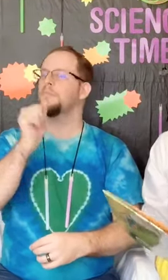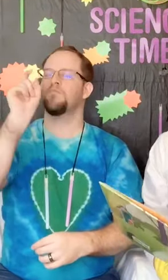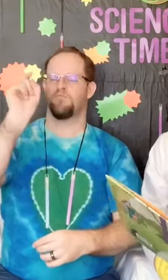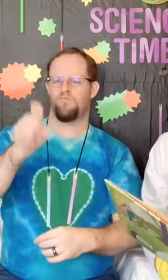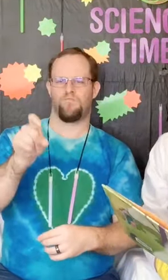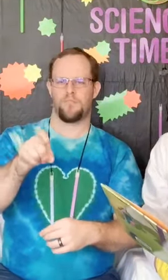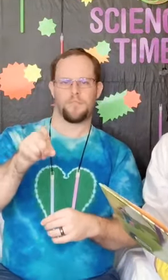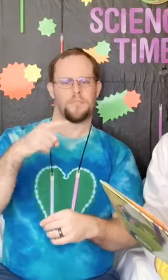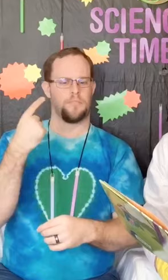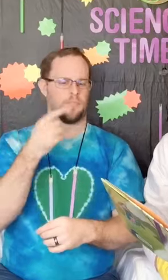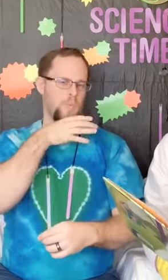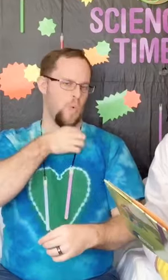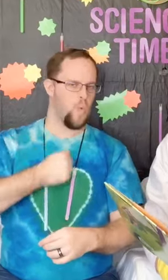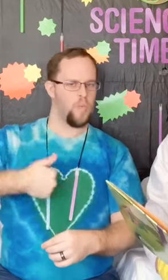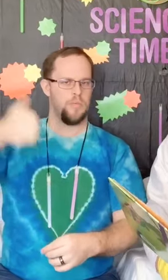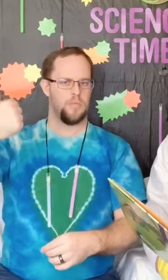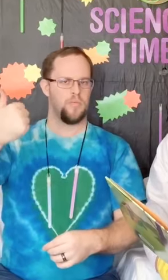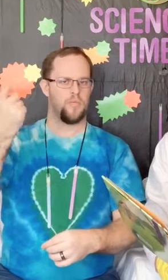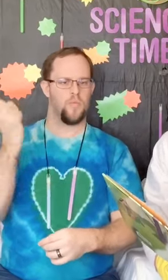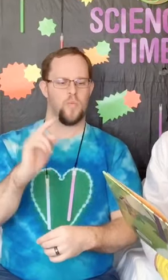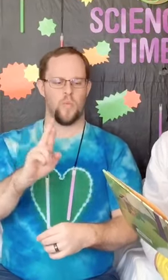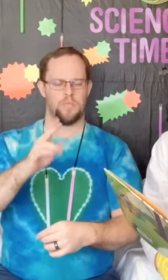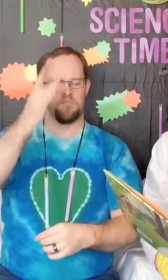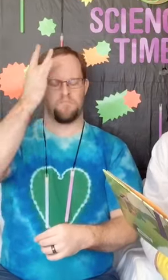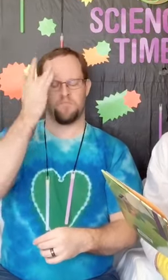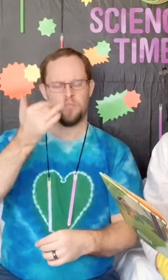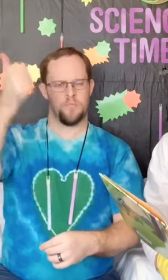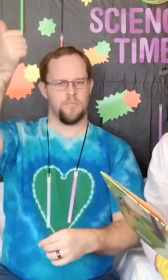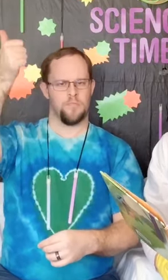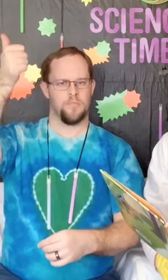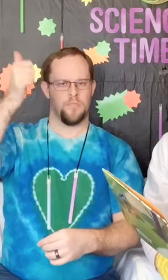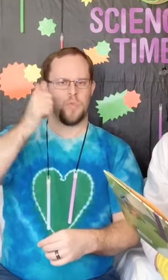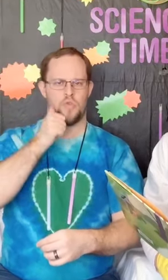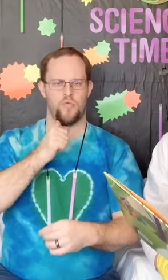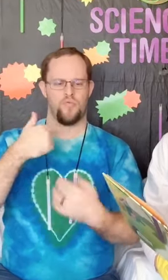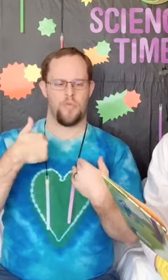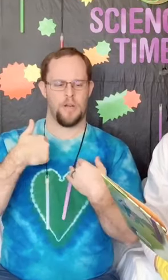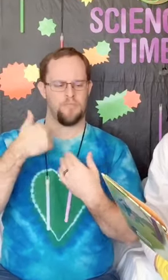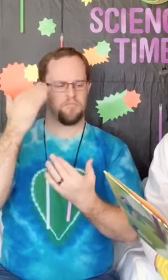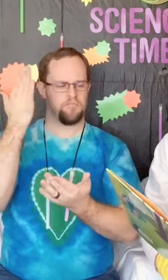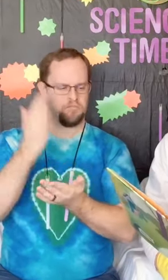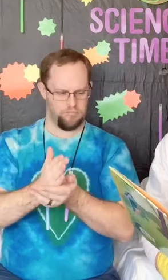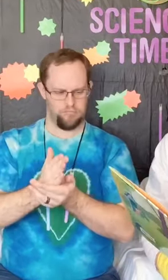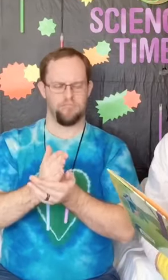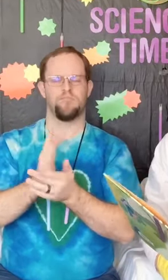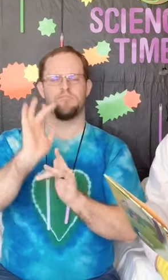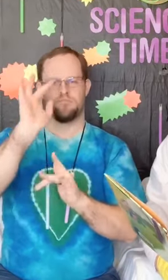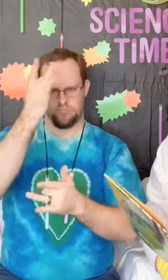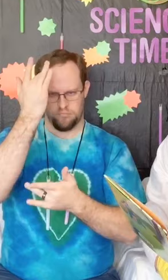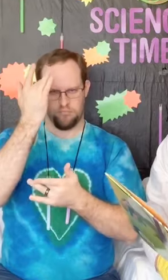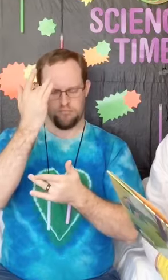to be the oldest or smartest. She had stopped the sickness, cured the